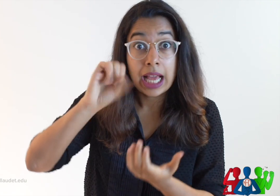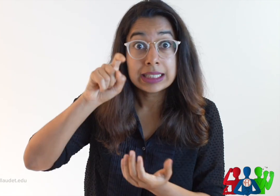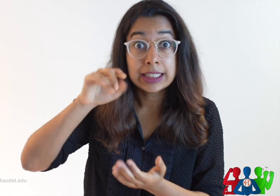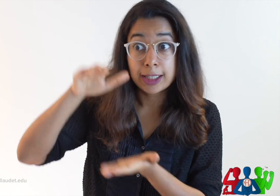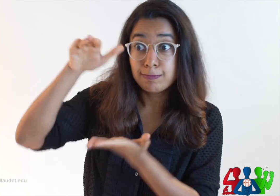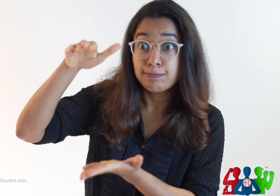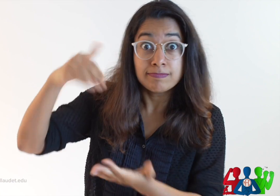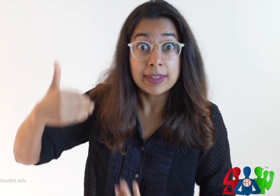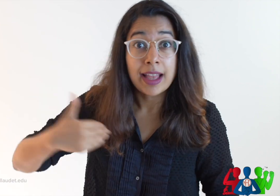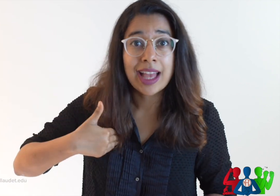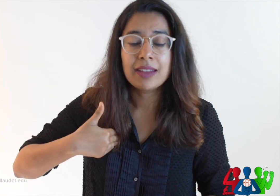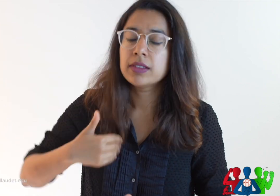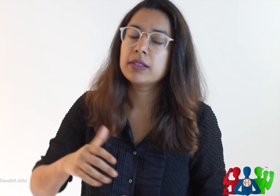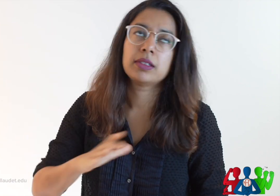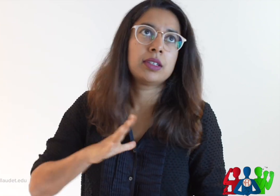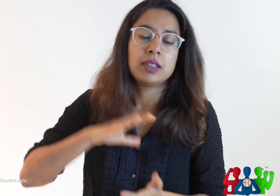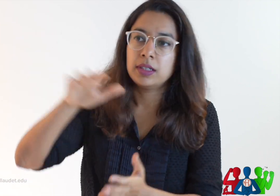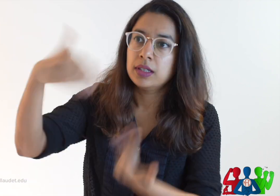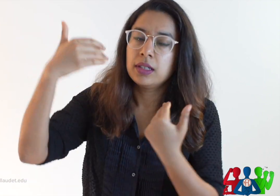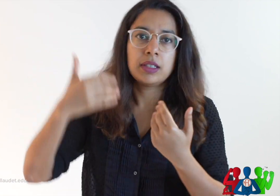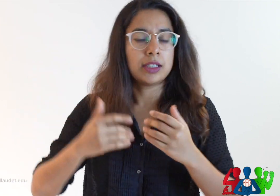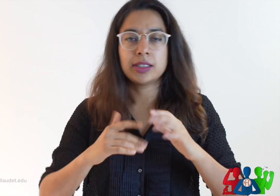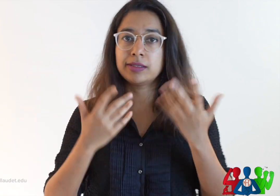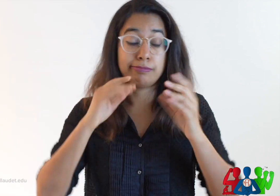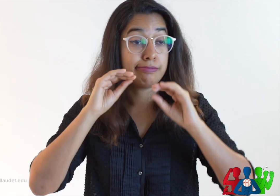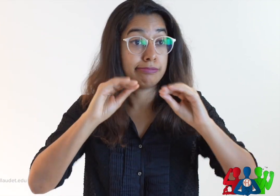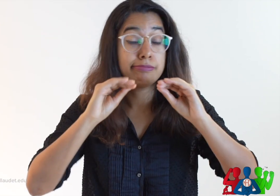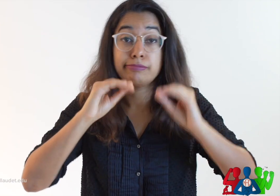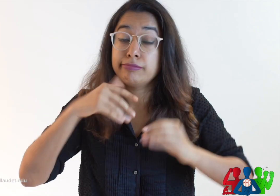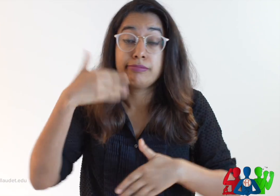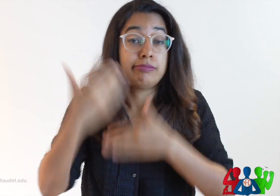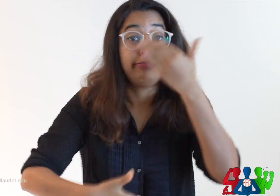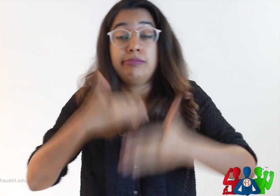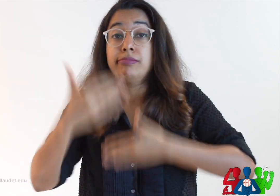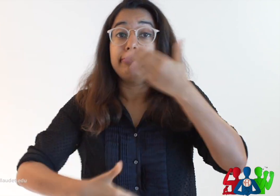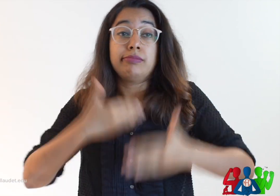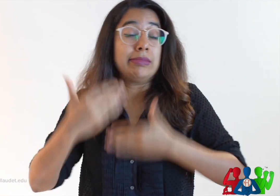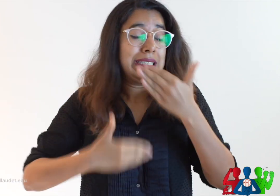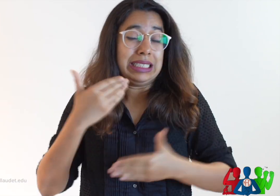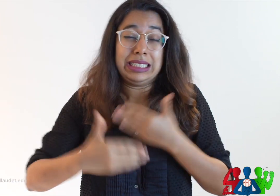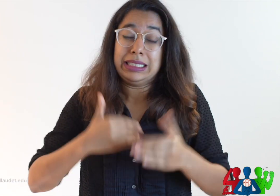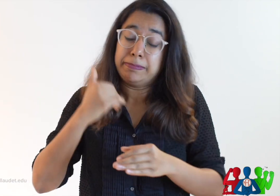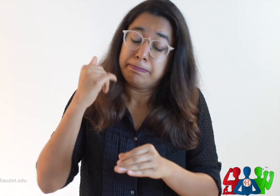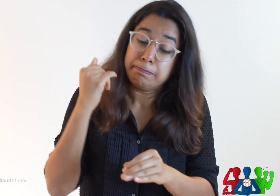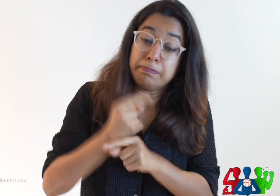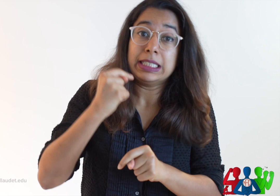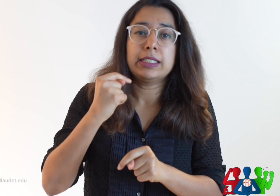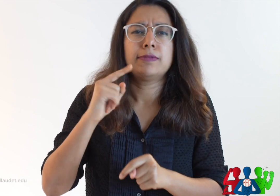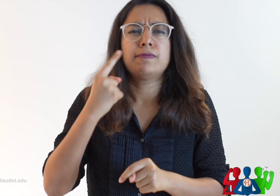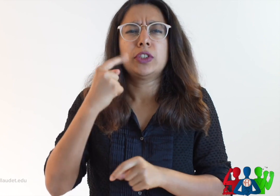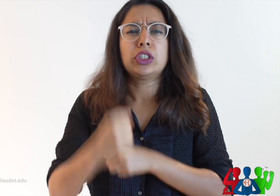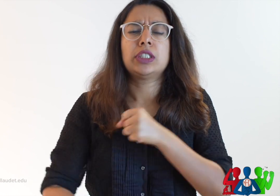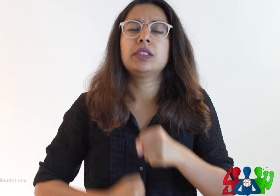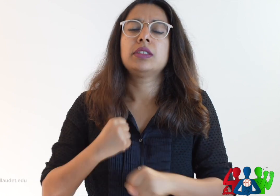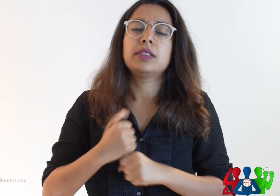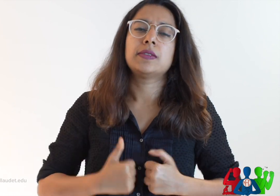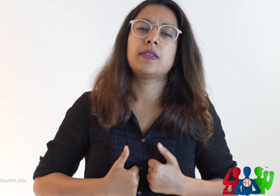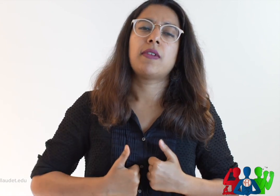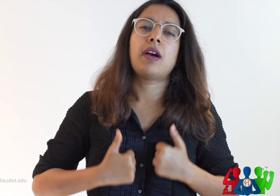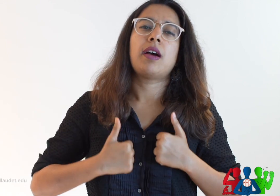It may be difficult for teachers to find resources in their libraries or elsewhere and